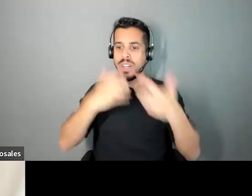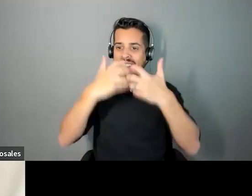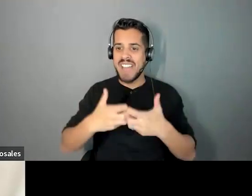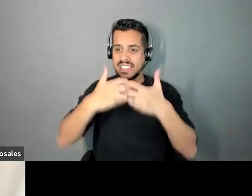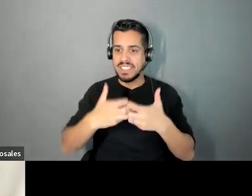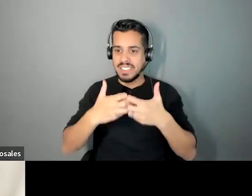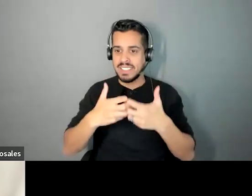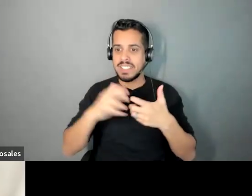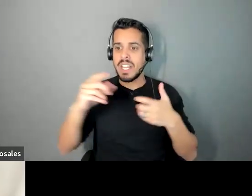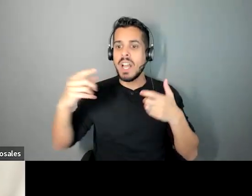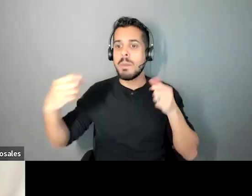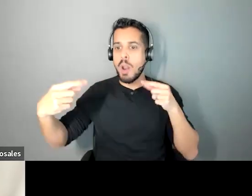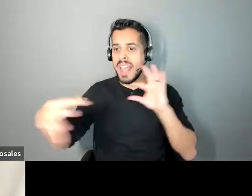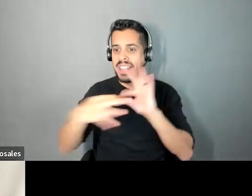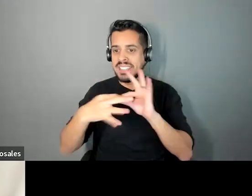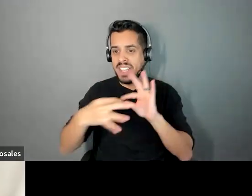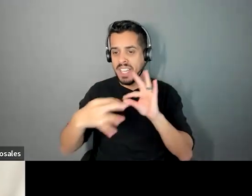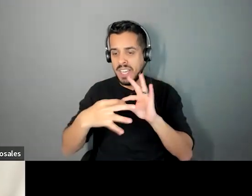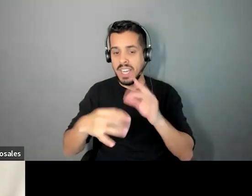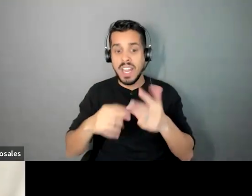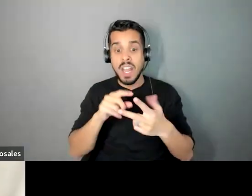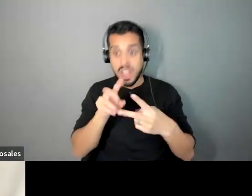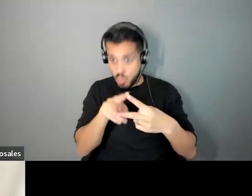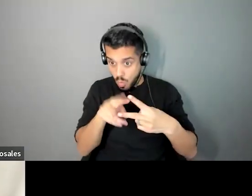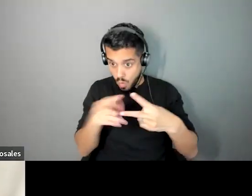So, but after that, um... our training is complimentary.